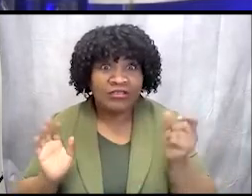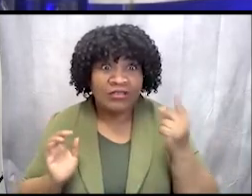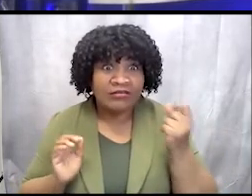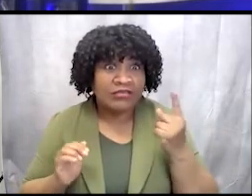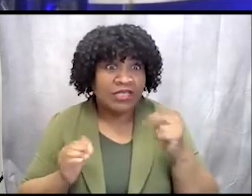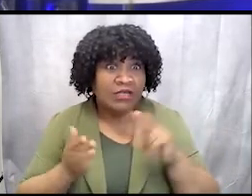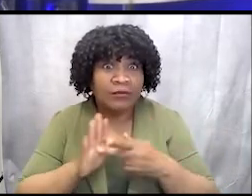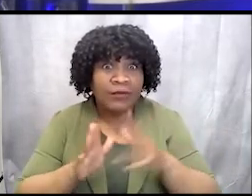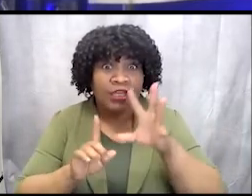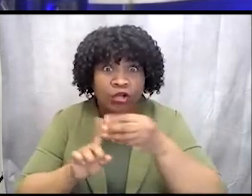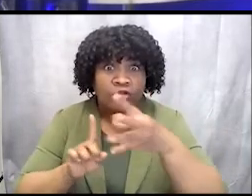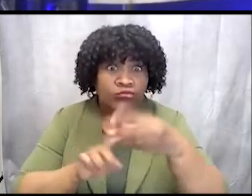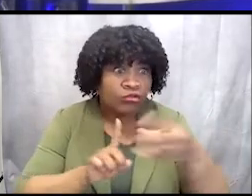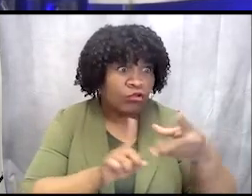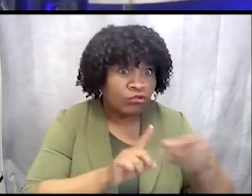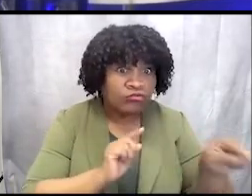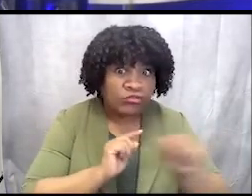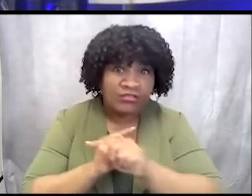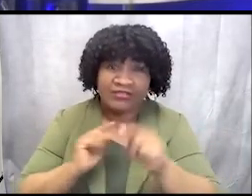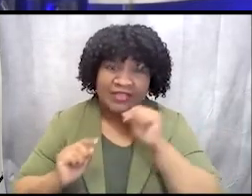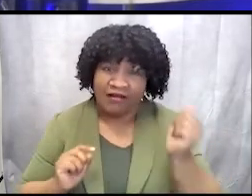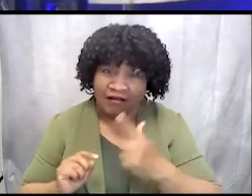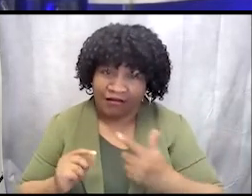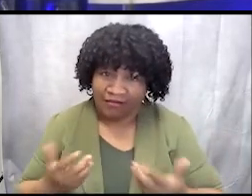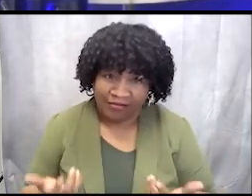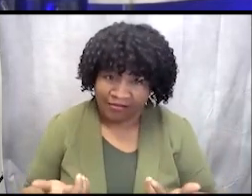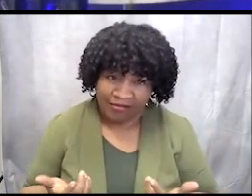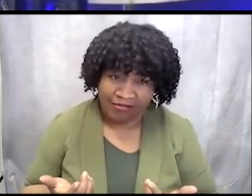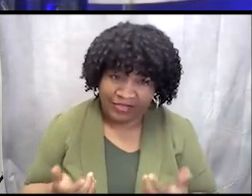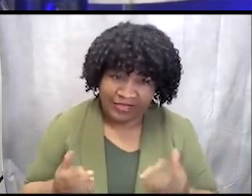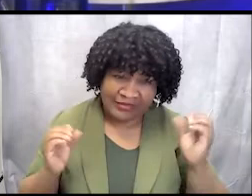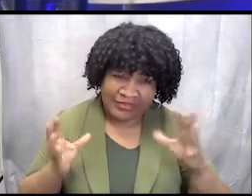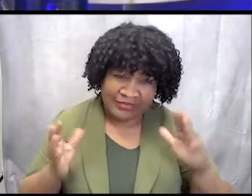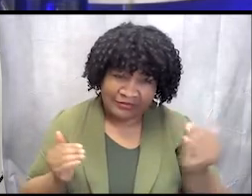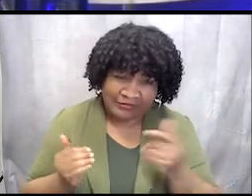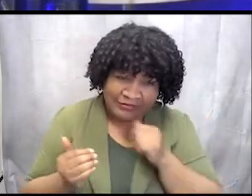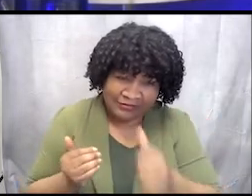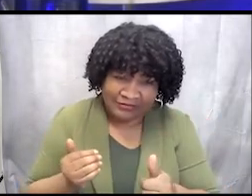the various cultures of our communities. And that takes time.